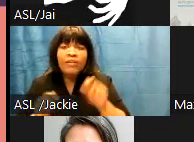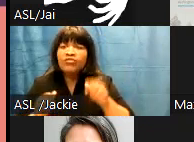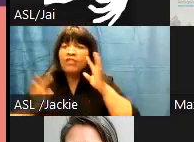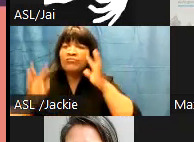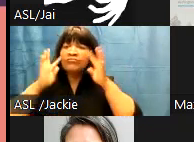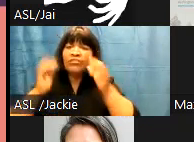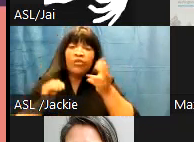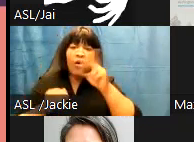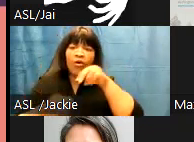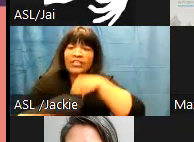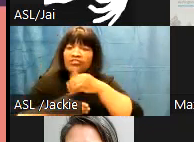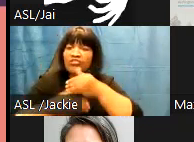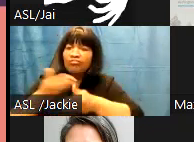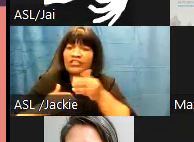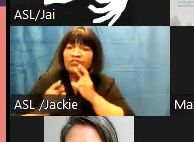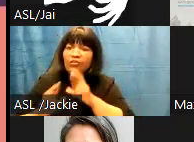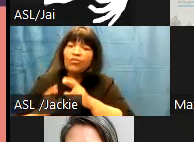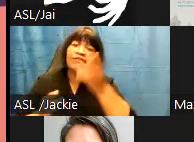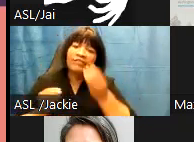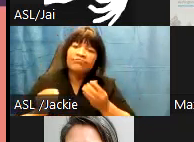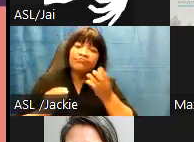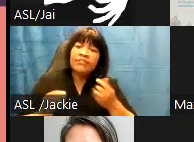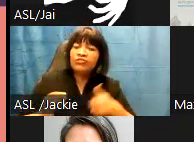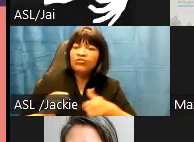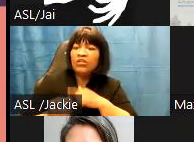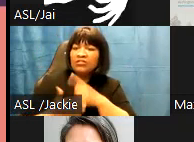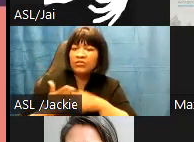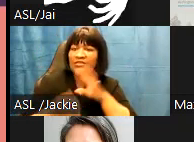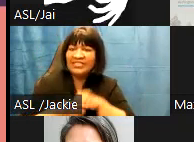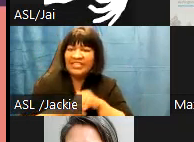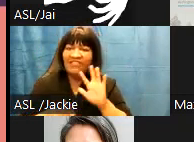own internal process and report to us according to what is in 5793 and mandated.